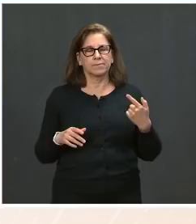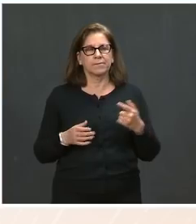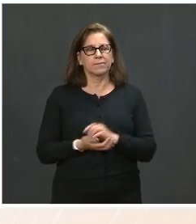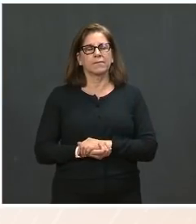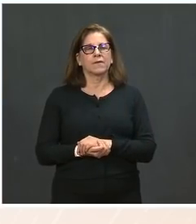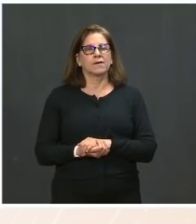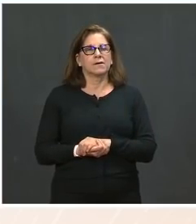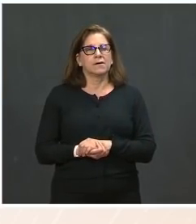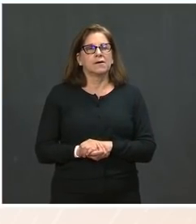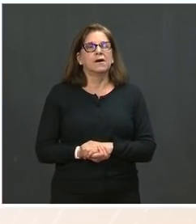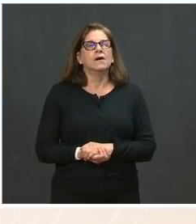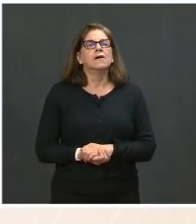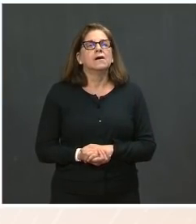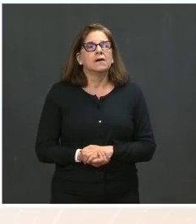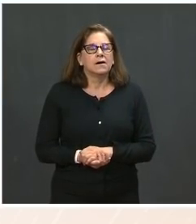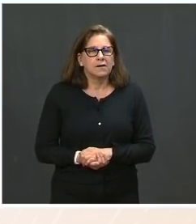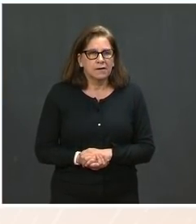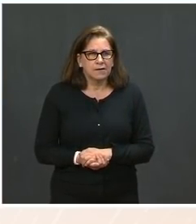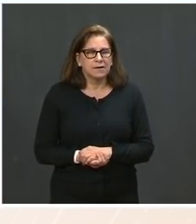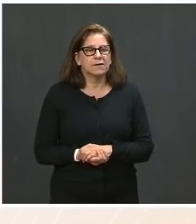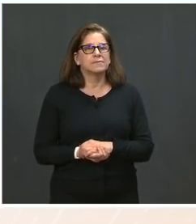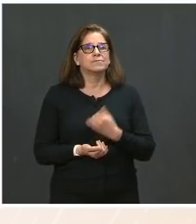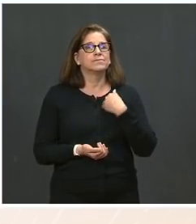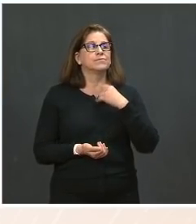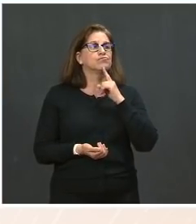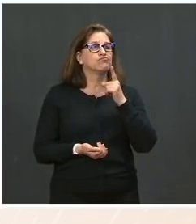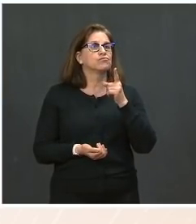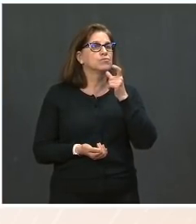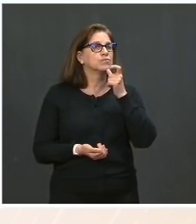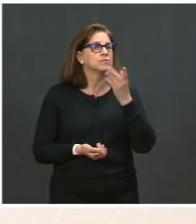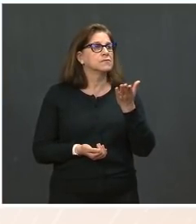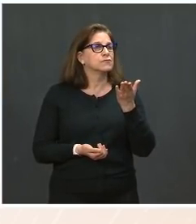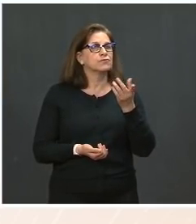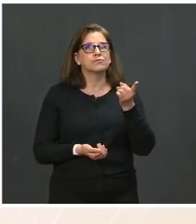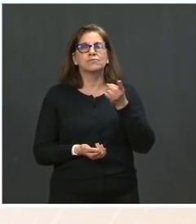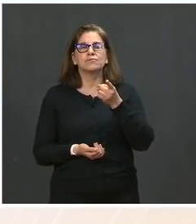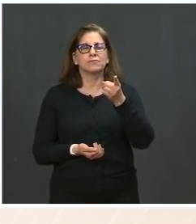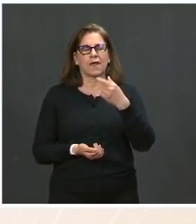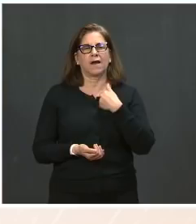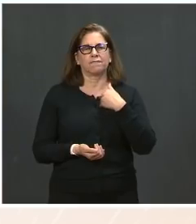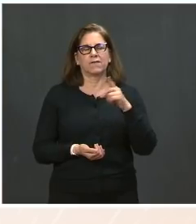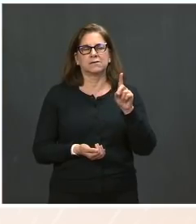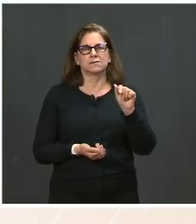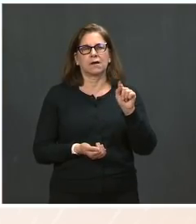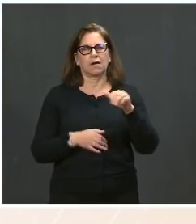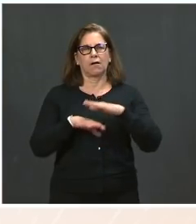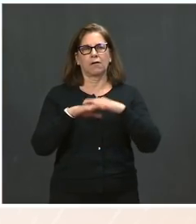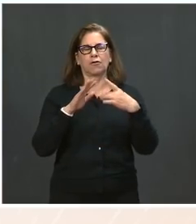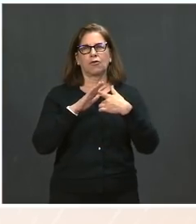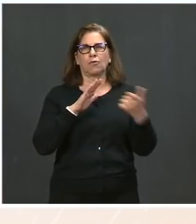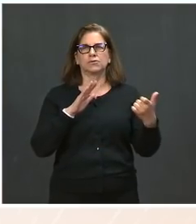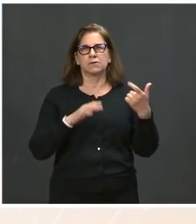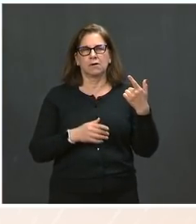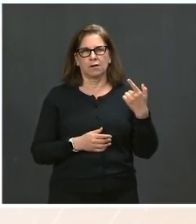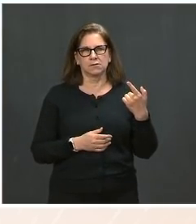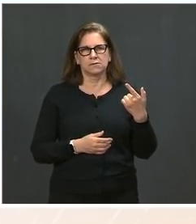who are joining us here today have a bunch of data and -- that they could share with you as well -- even maybe on their websites. The Press: Very good. All right, then following up: